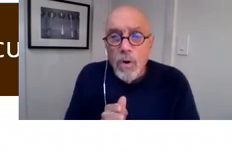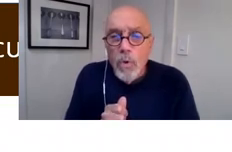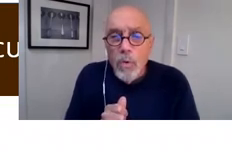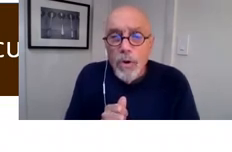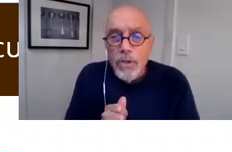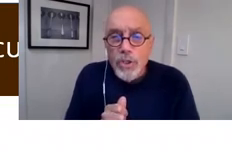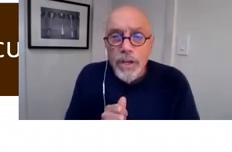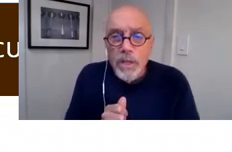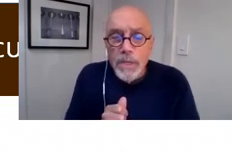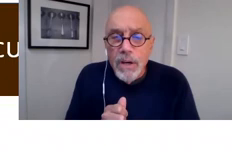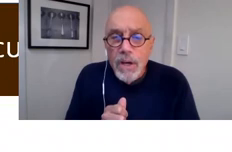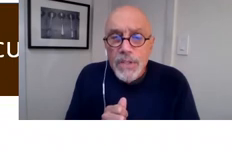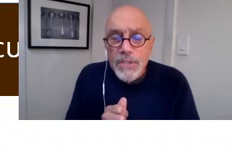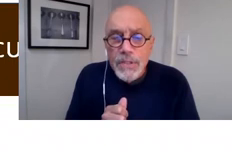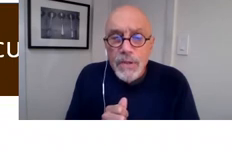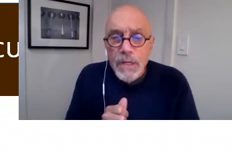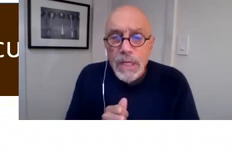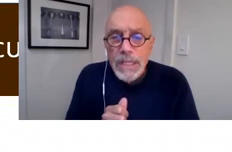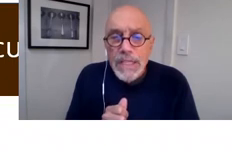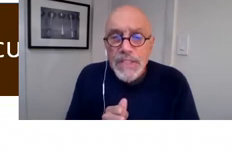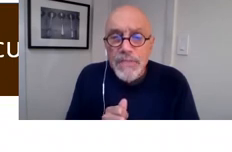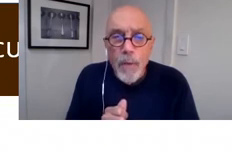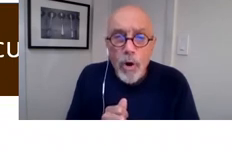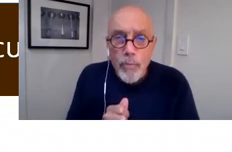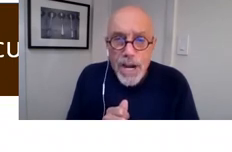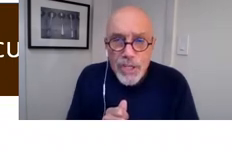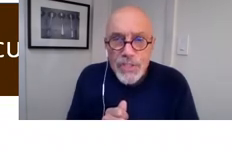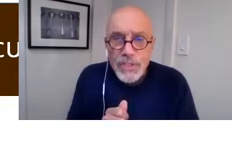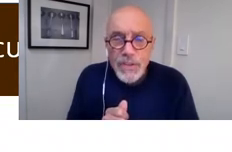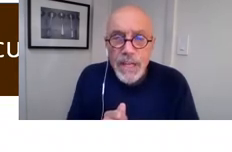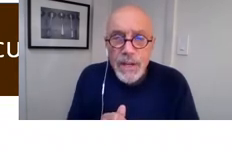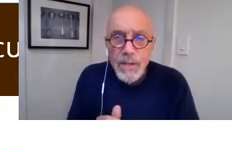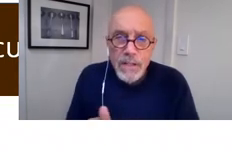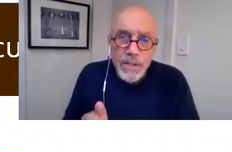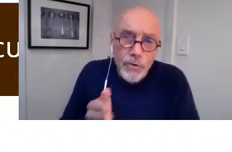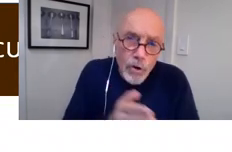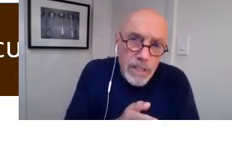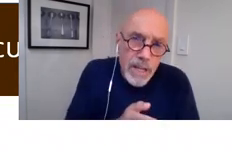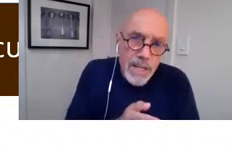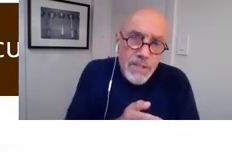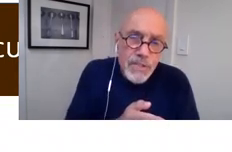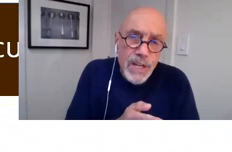for what we are enjoying because it's far more precious than its early days